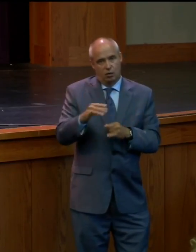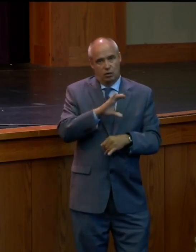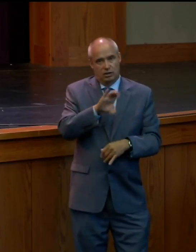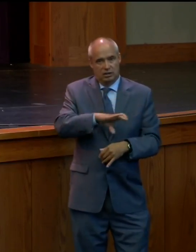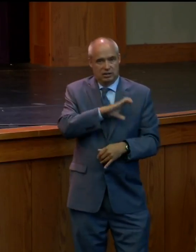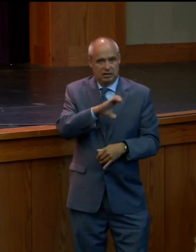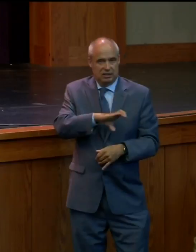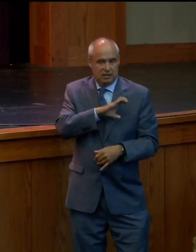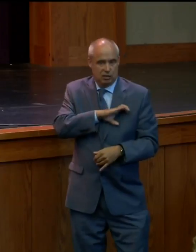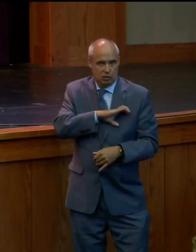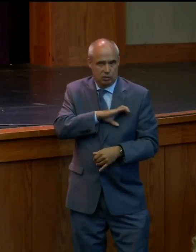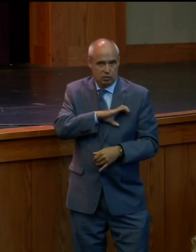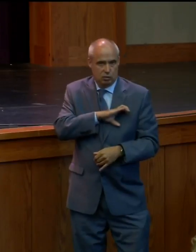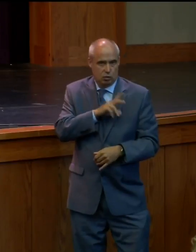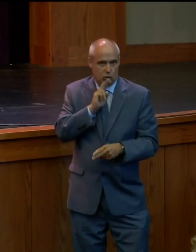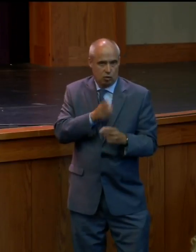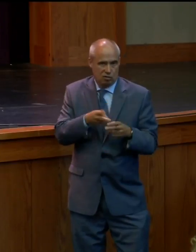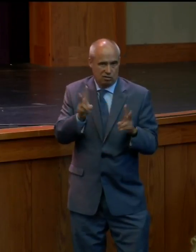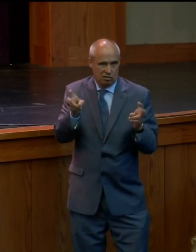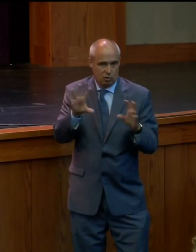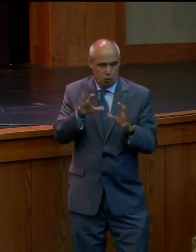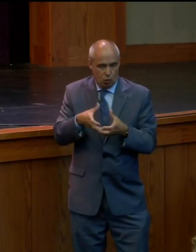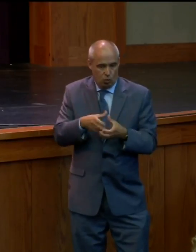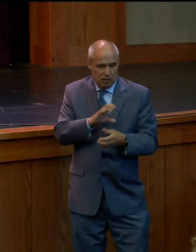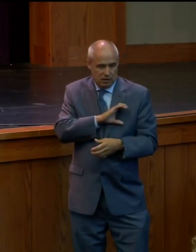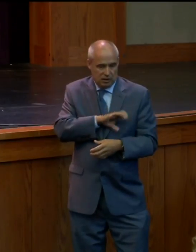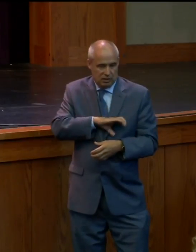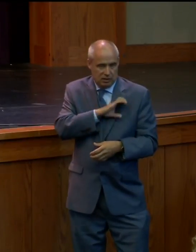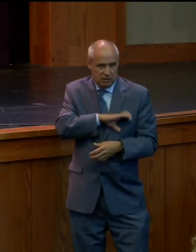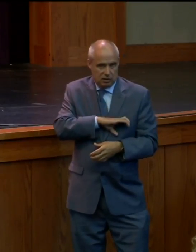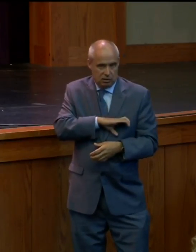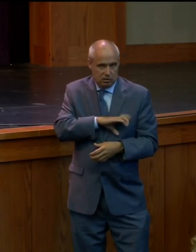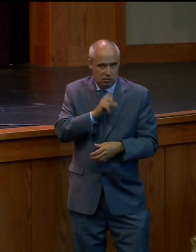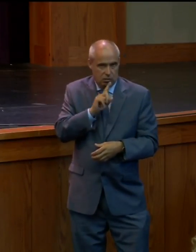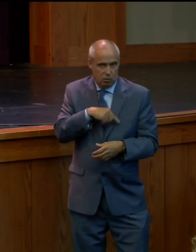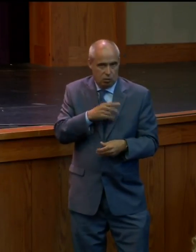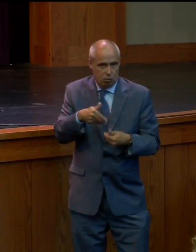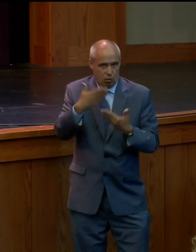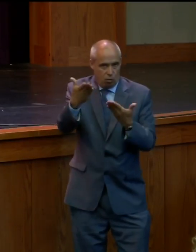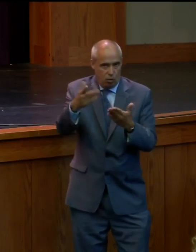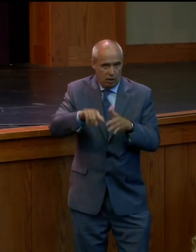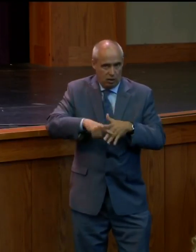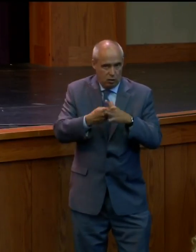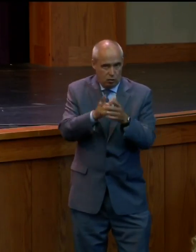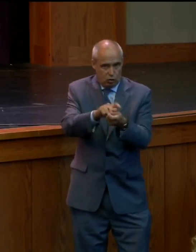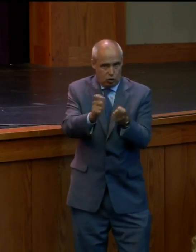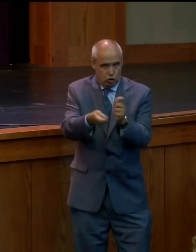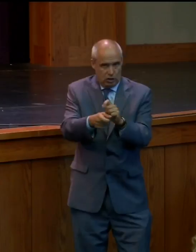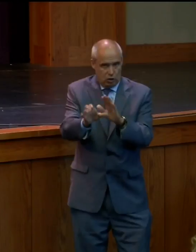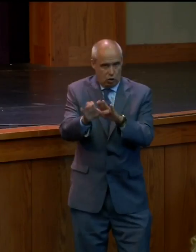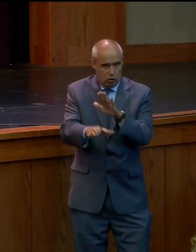SO-CALLED GROUPS OF CITIZENS BEING ABLE TO PROPOSE INITIATIVES TO CHANGE THE CONSTITUTION.